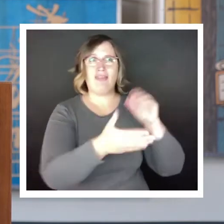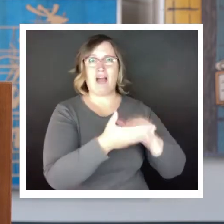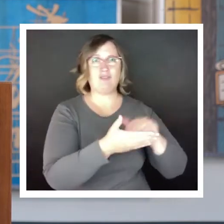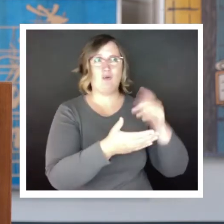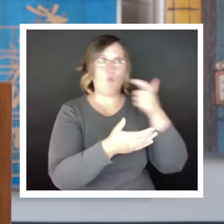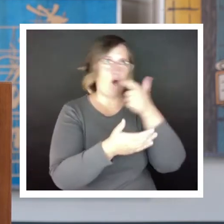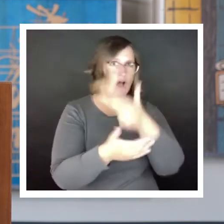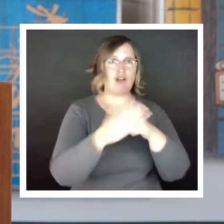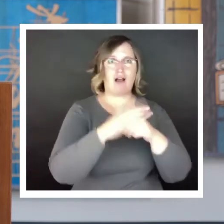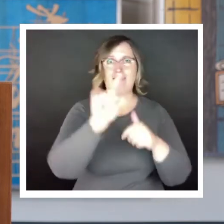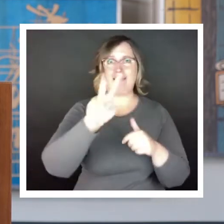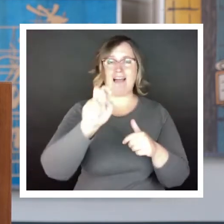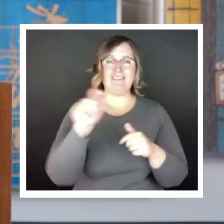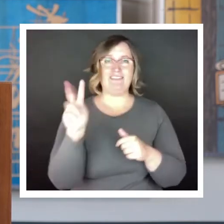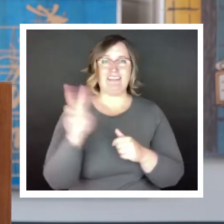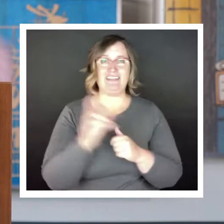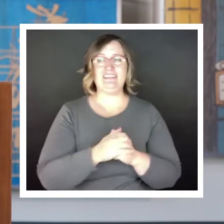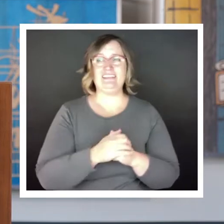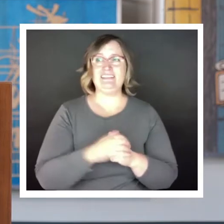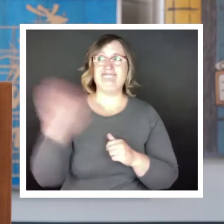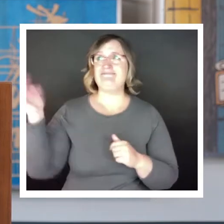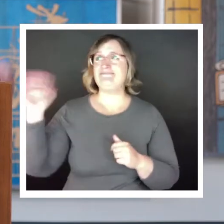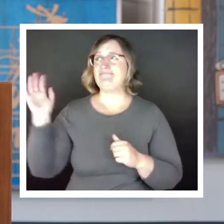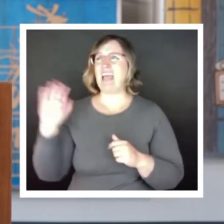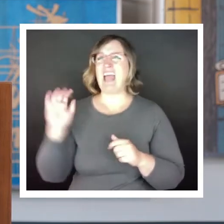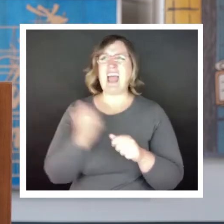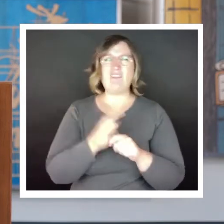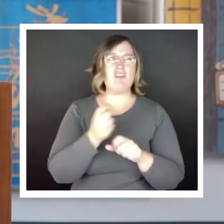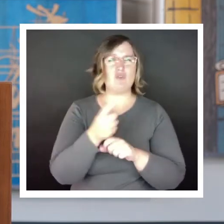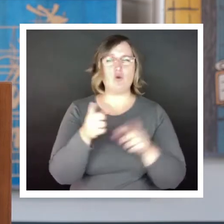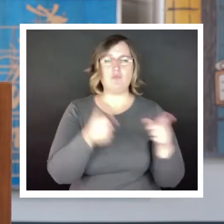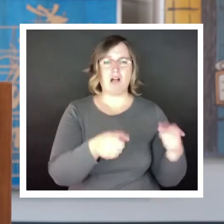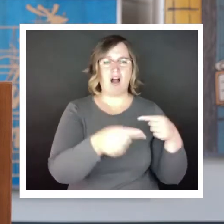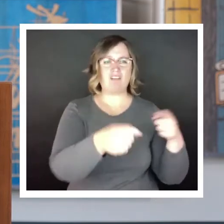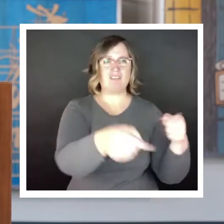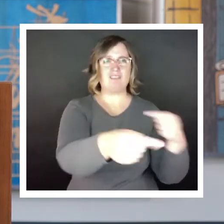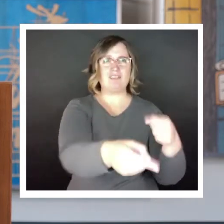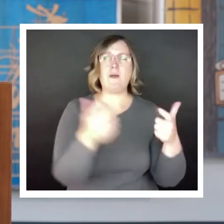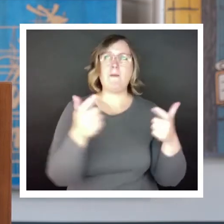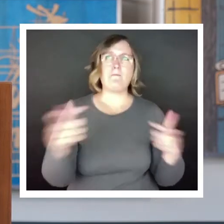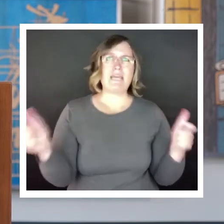And every few blocks, these giant speakers were set up announcing the floats.